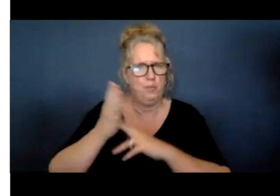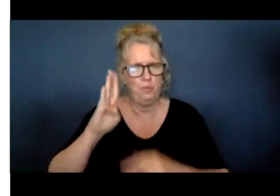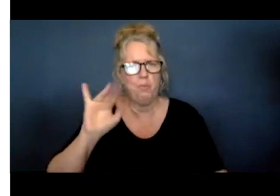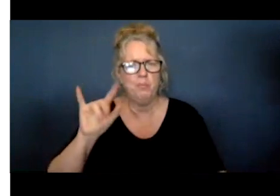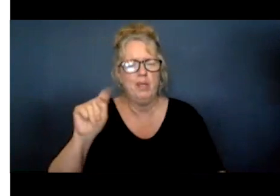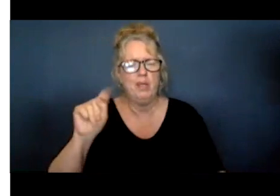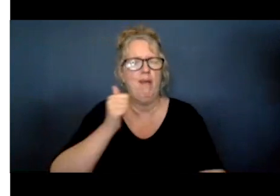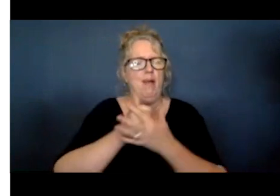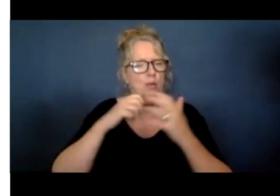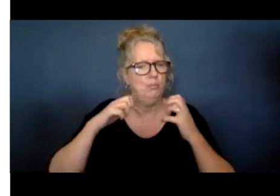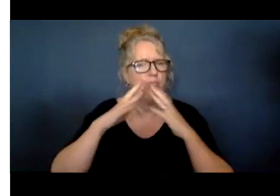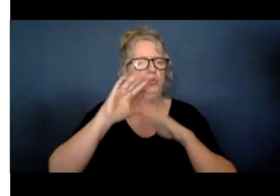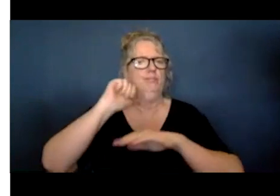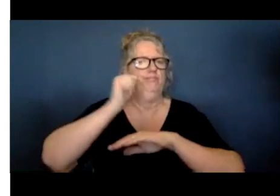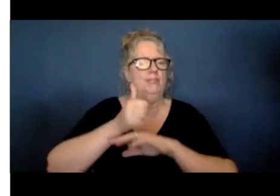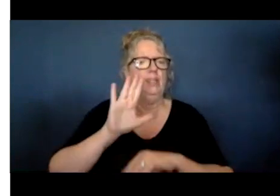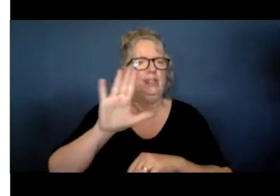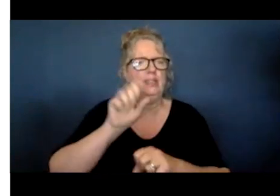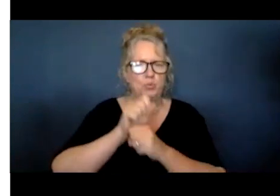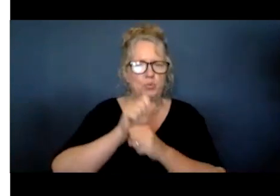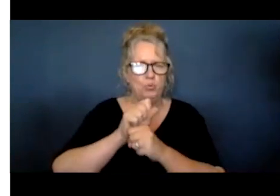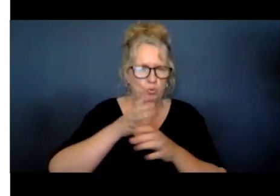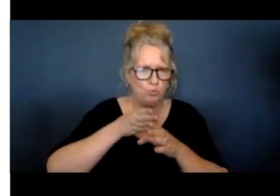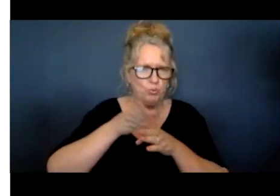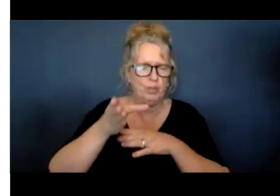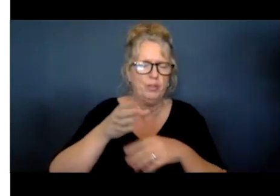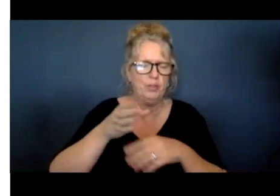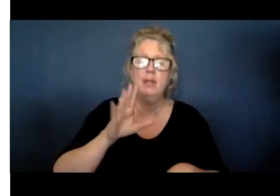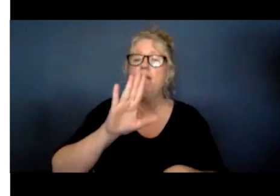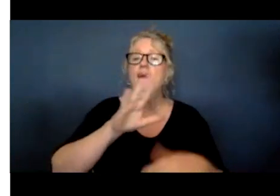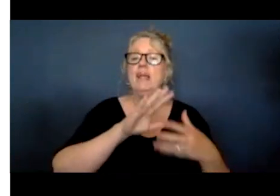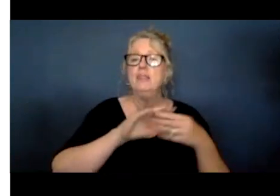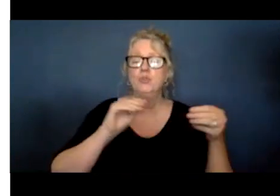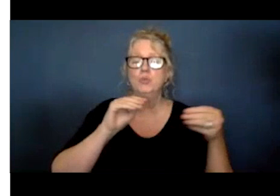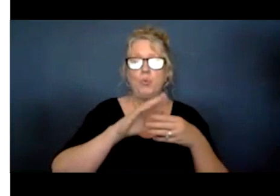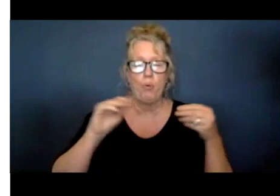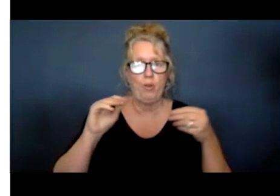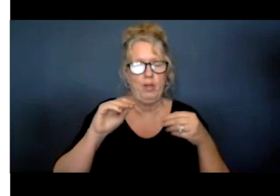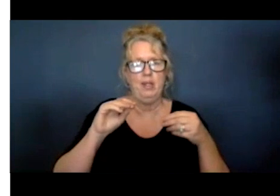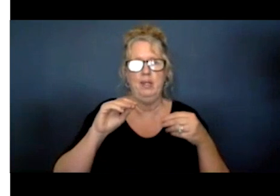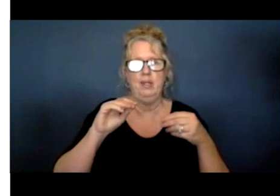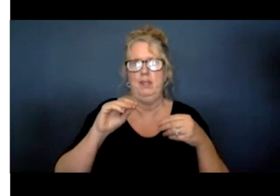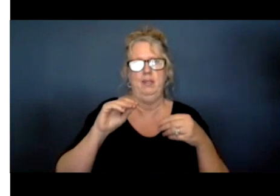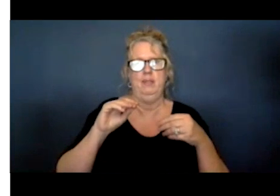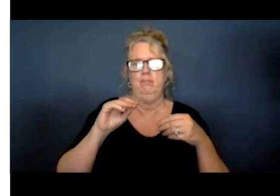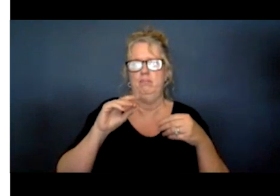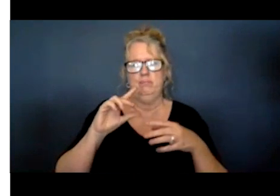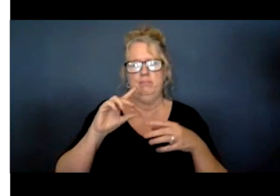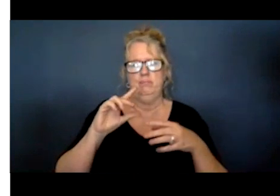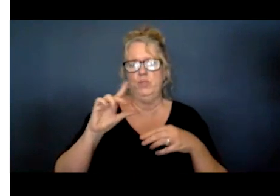a meaningful career. His story is one example of what’s possible when accessibility is built into